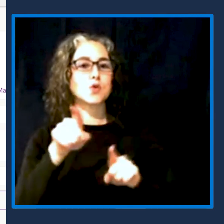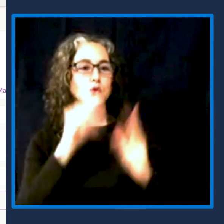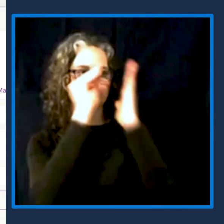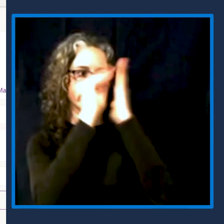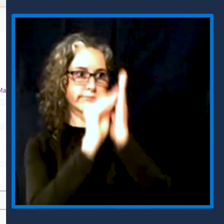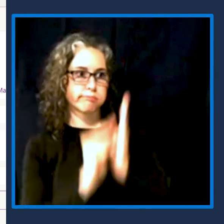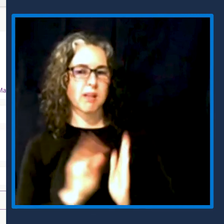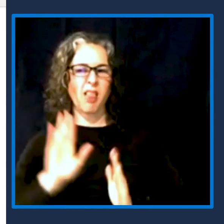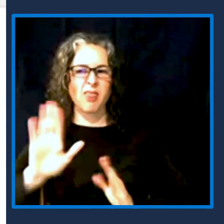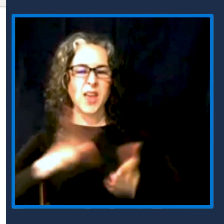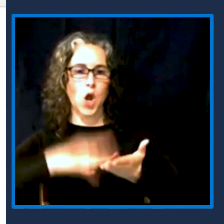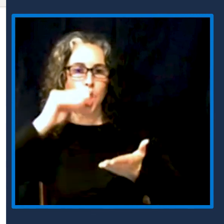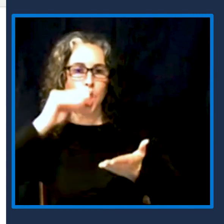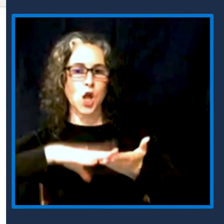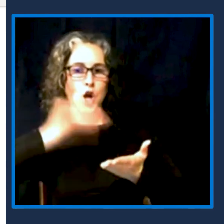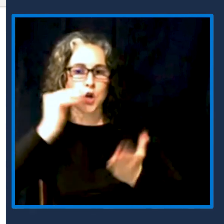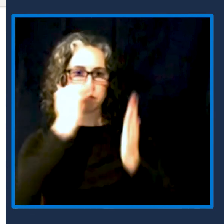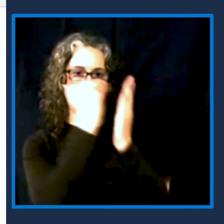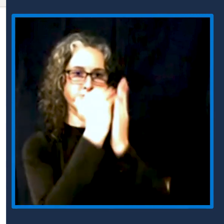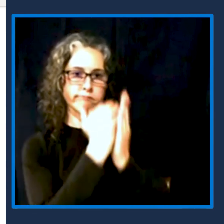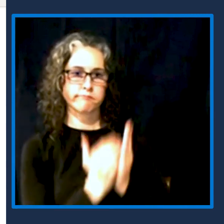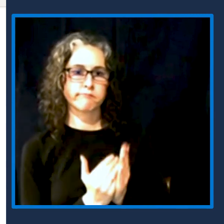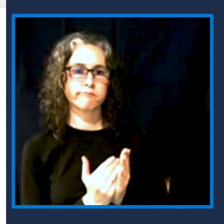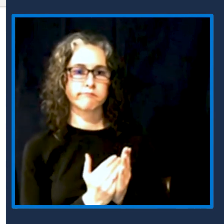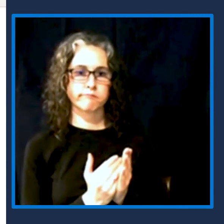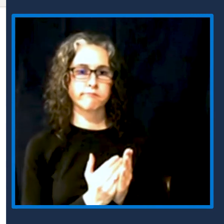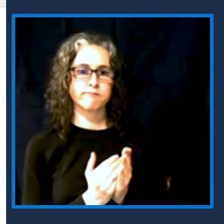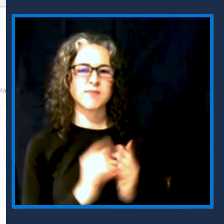by creating a set of questions that follow the lesson that you're providing